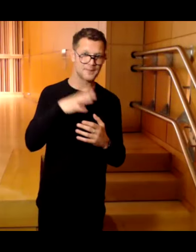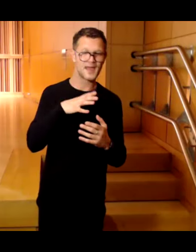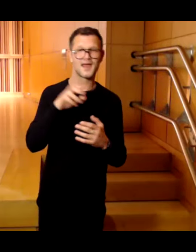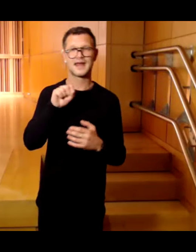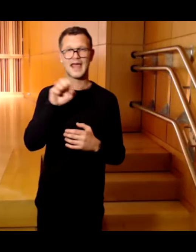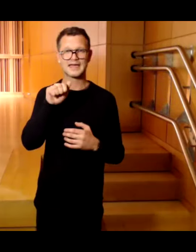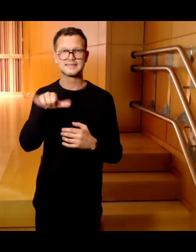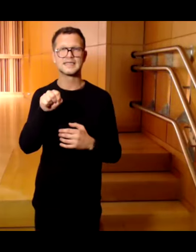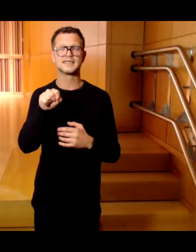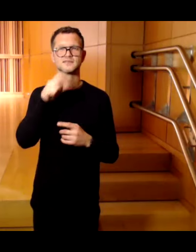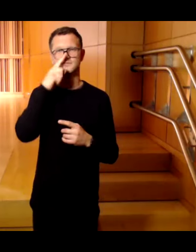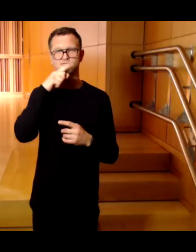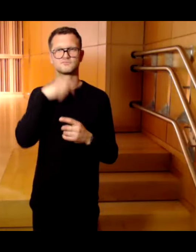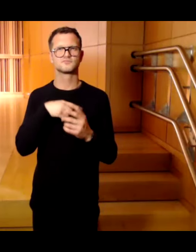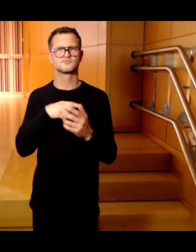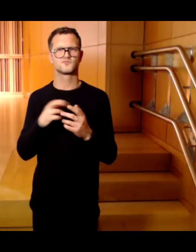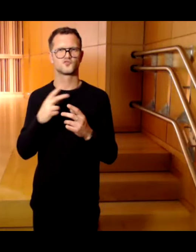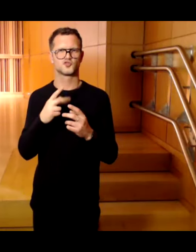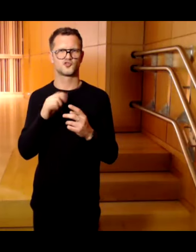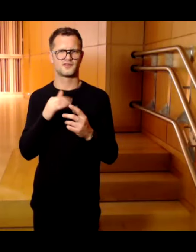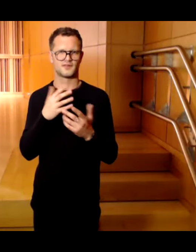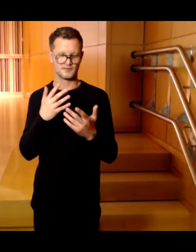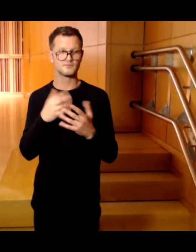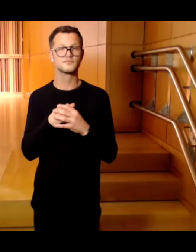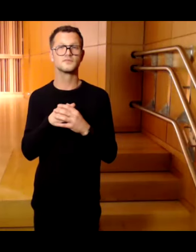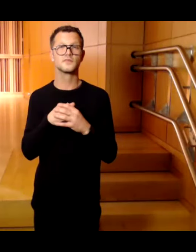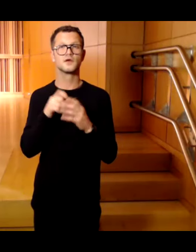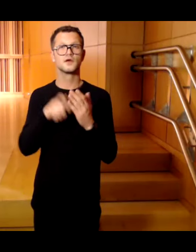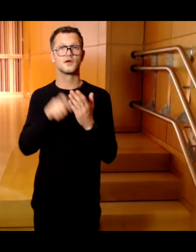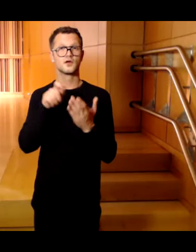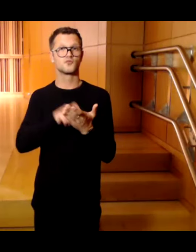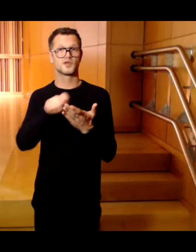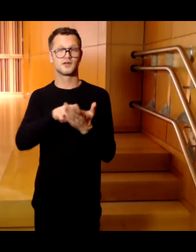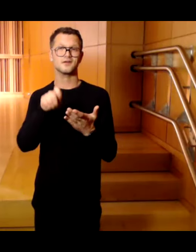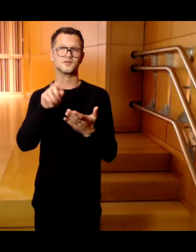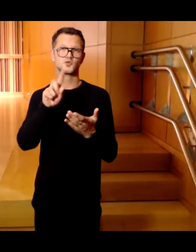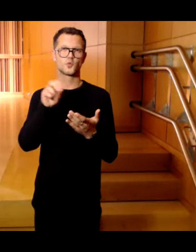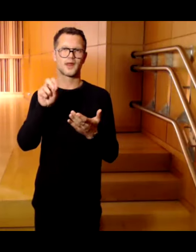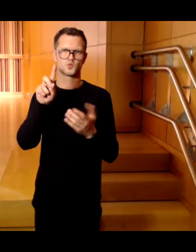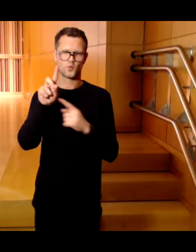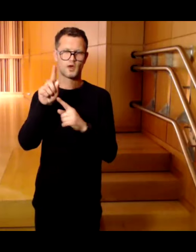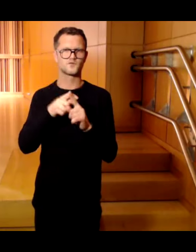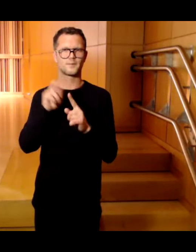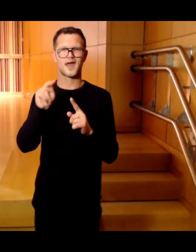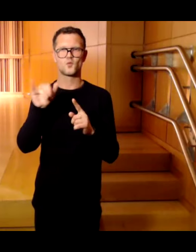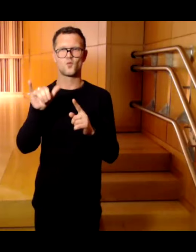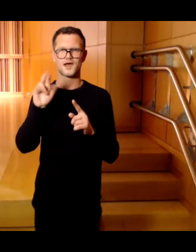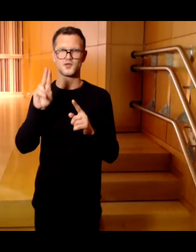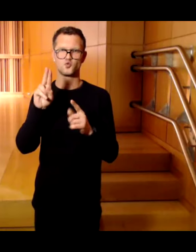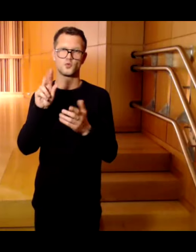or Delaney returned the favor, writing a sparkling introduction. issued in 2001 by NYU Press. and a publishing… and the publishing triangles.